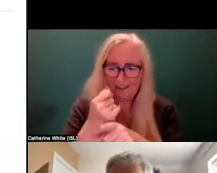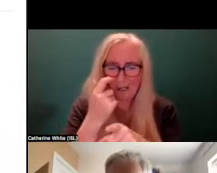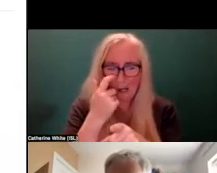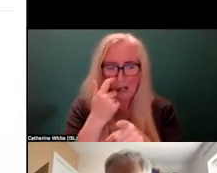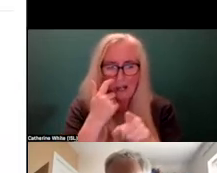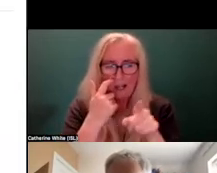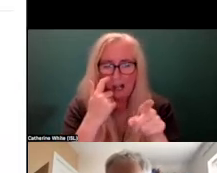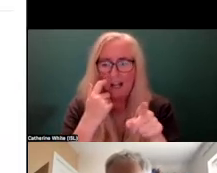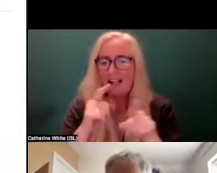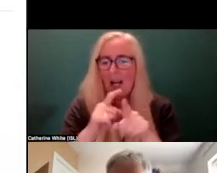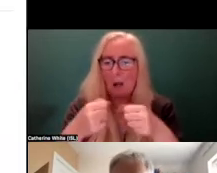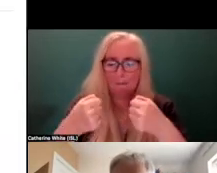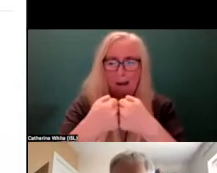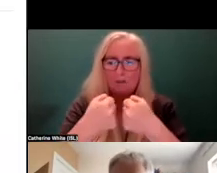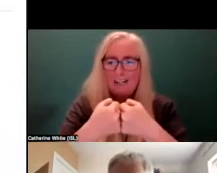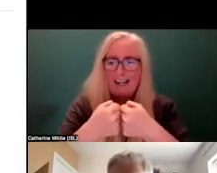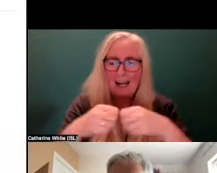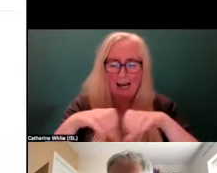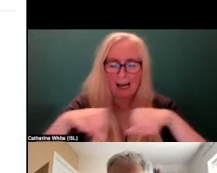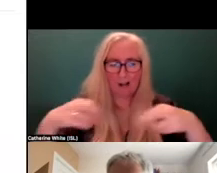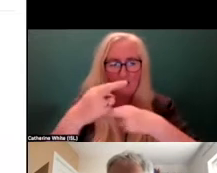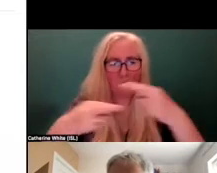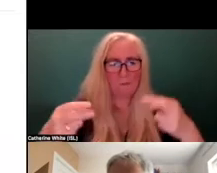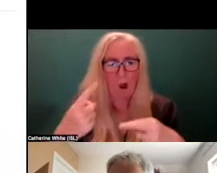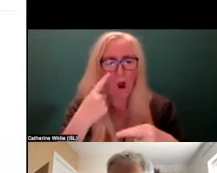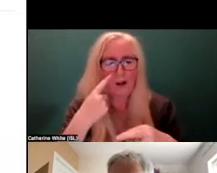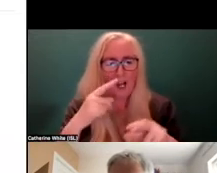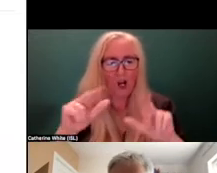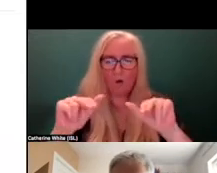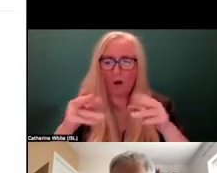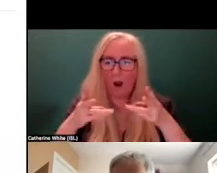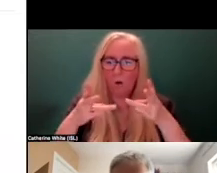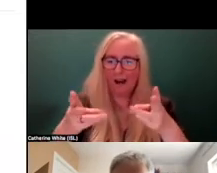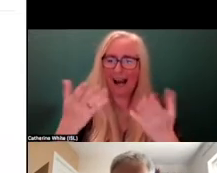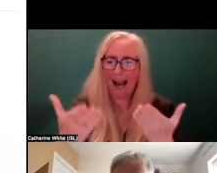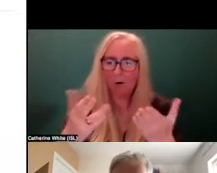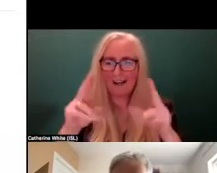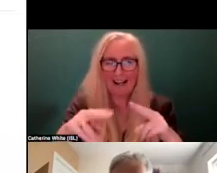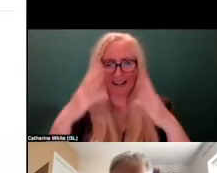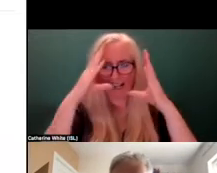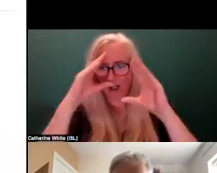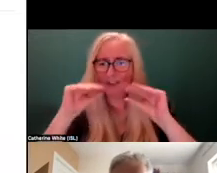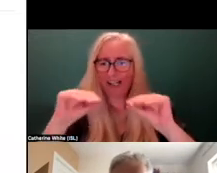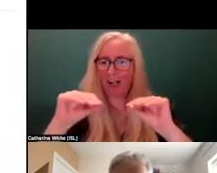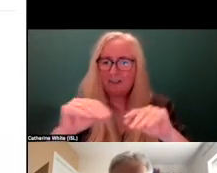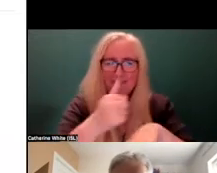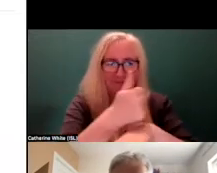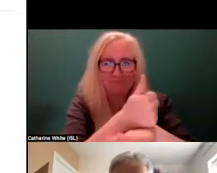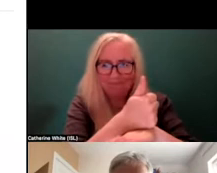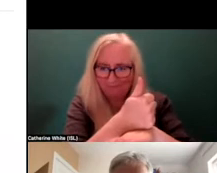So it has taken away the boundary of the classroom and looked at new ways of being able to bring education together.